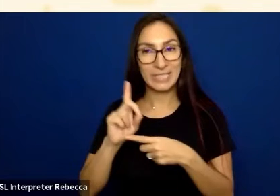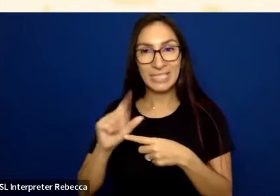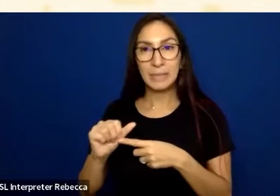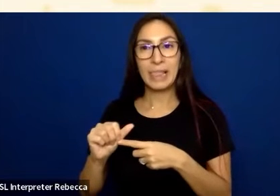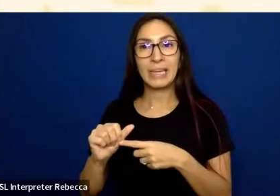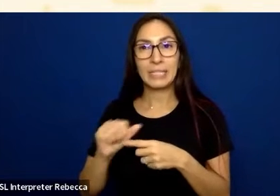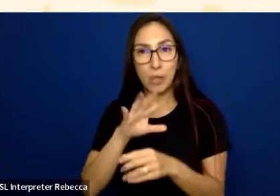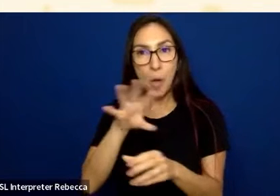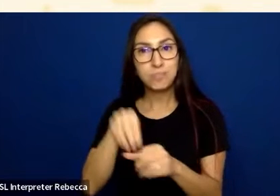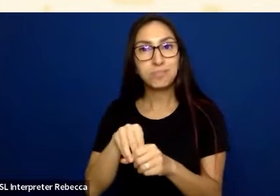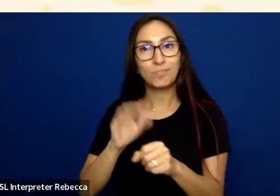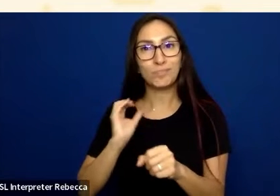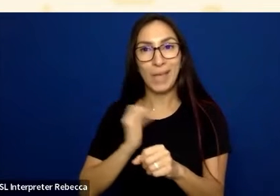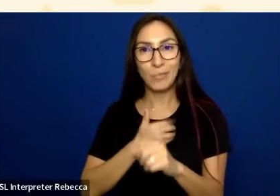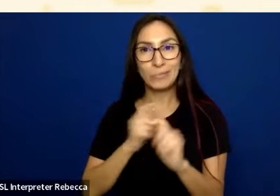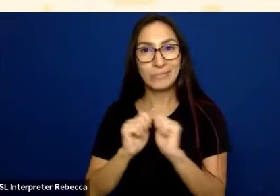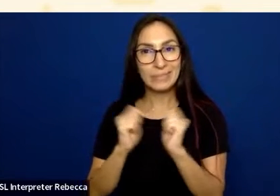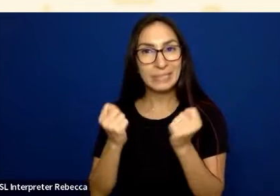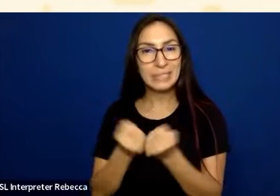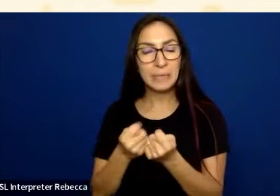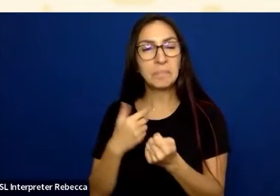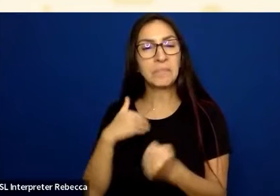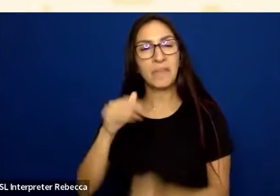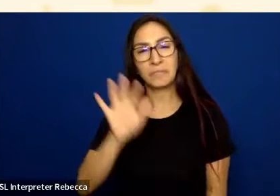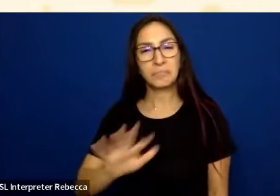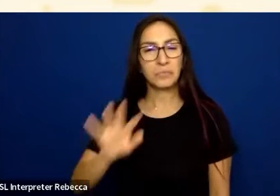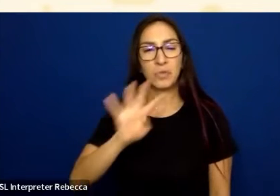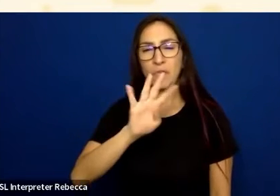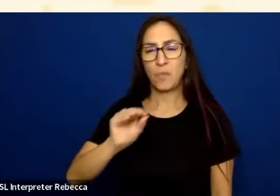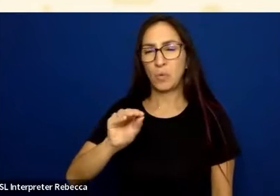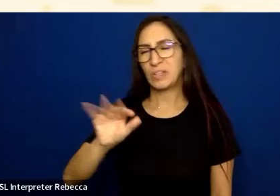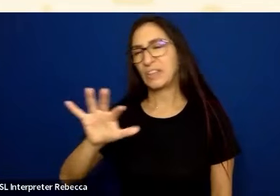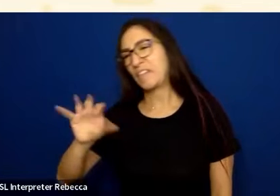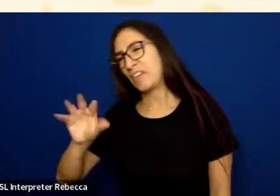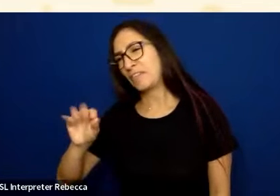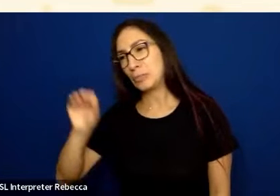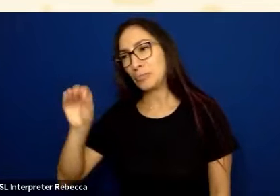and we would have around 40 to 50% of our staff who have people